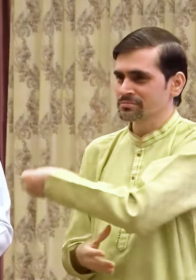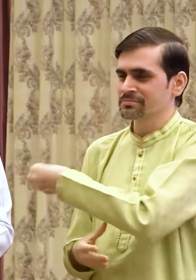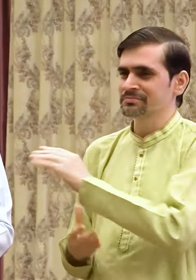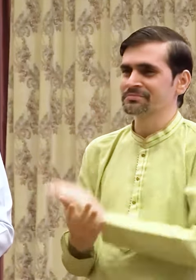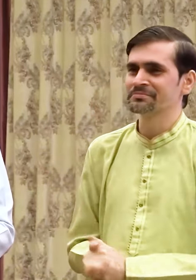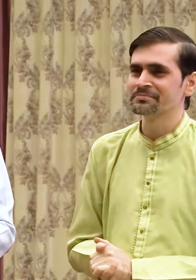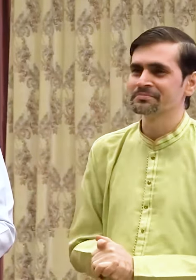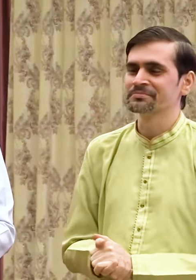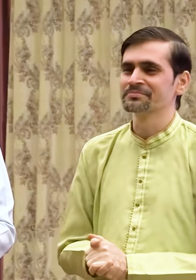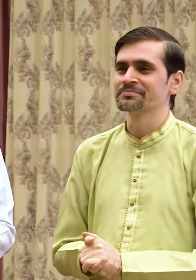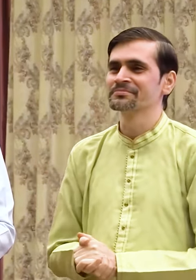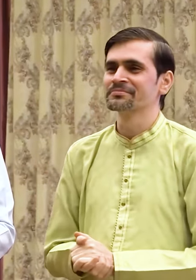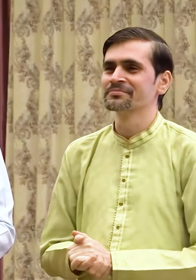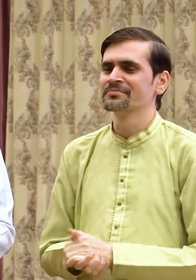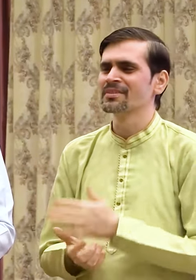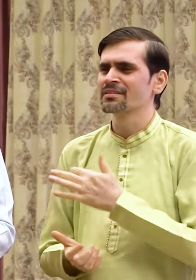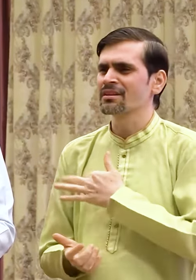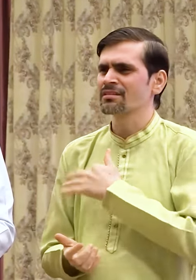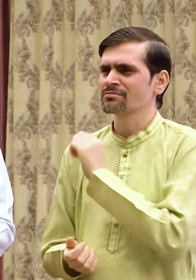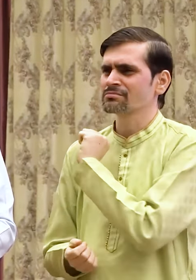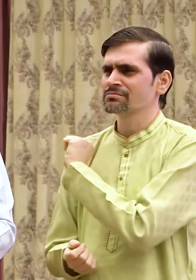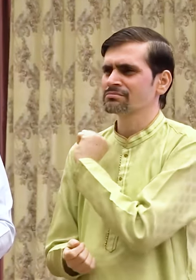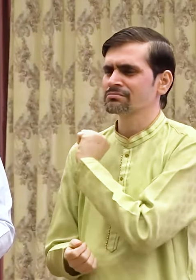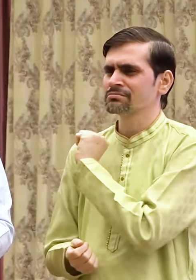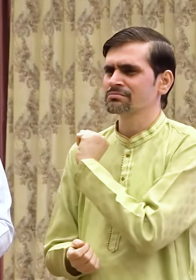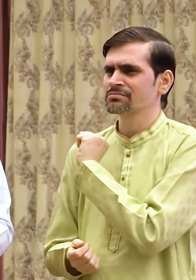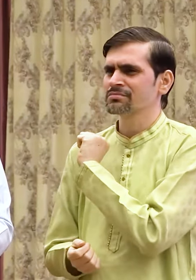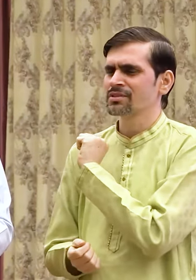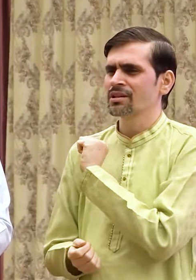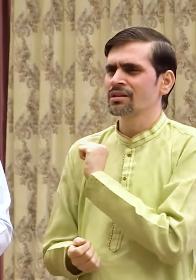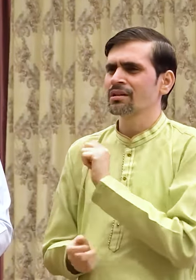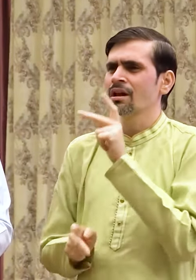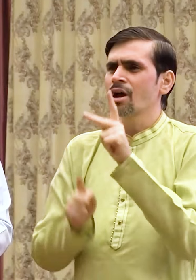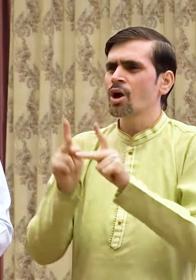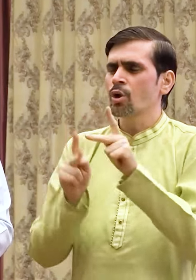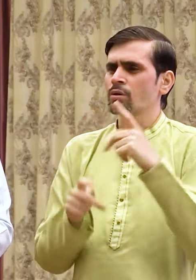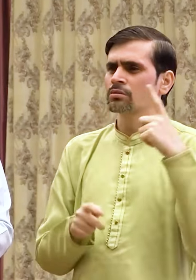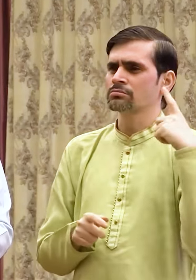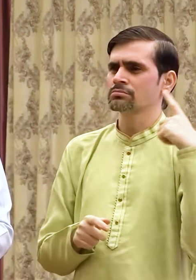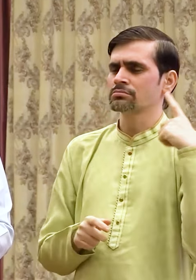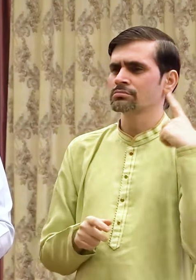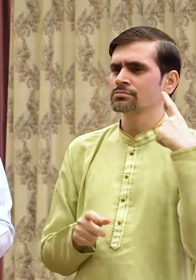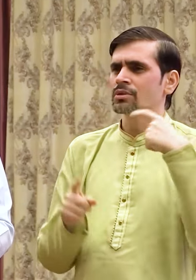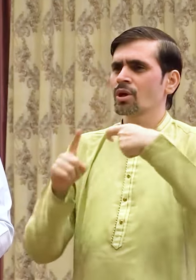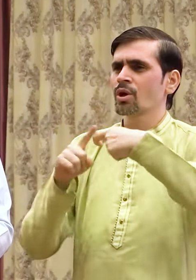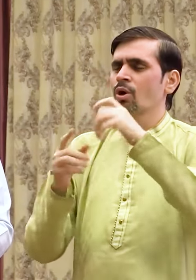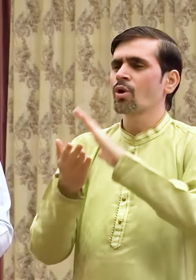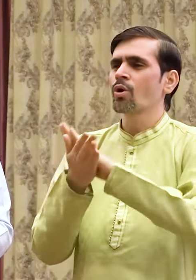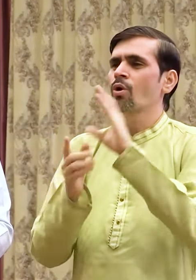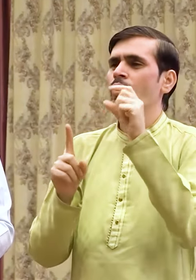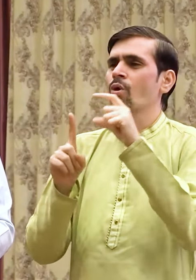Hence, I think we should honor him as the best representative